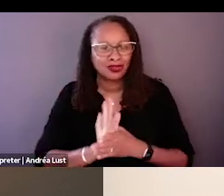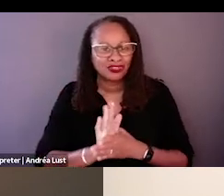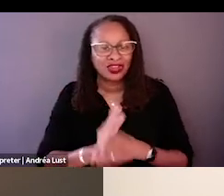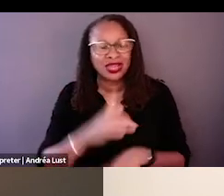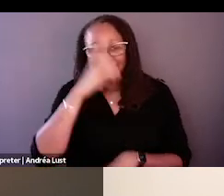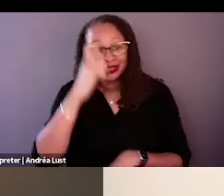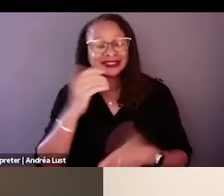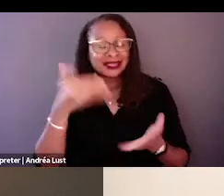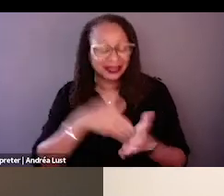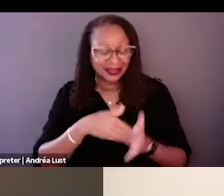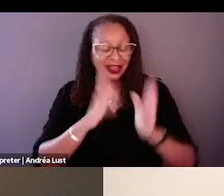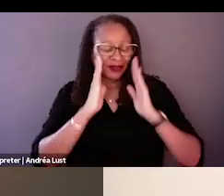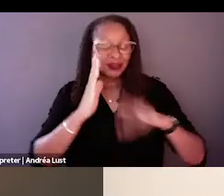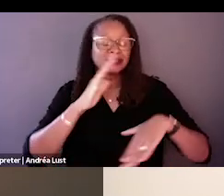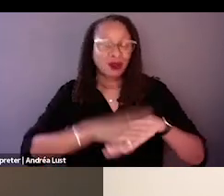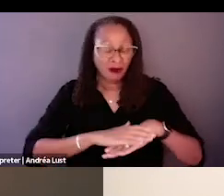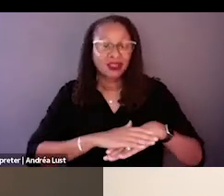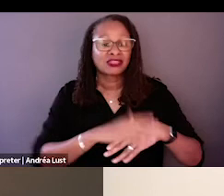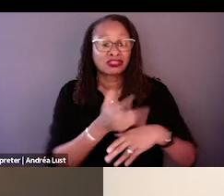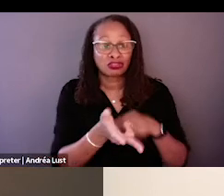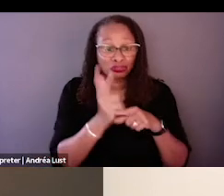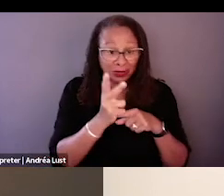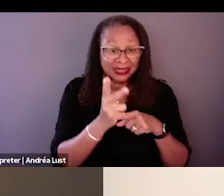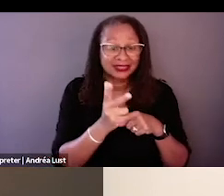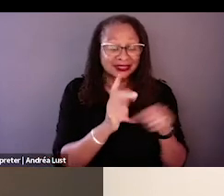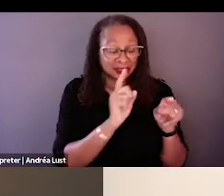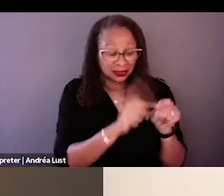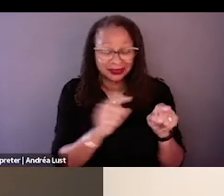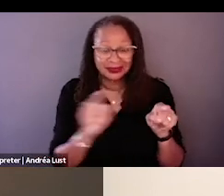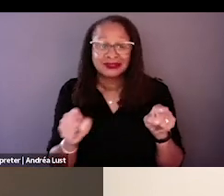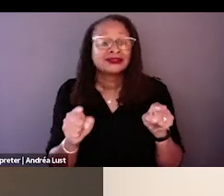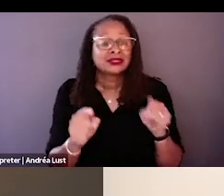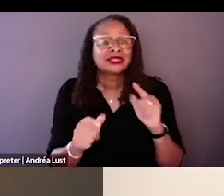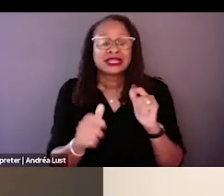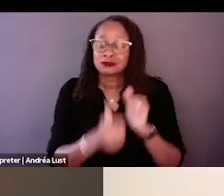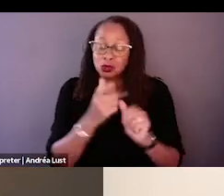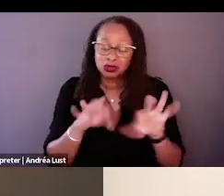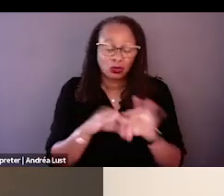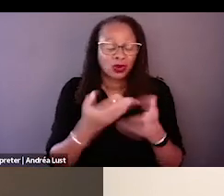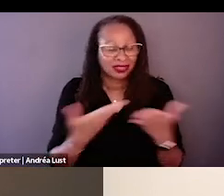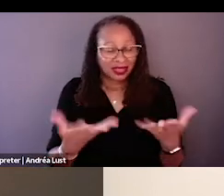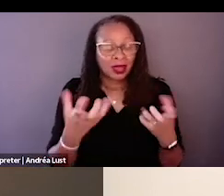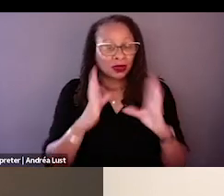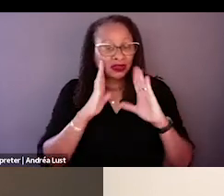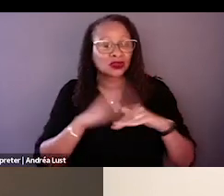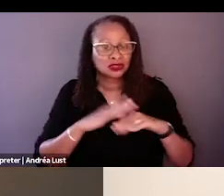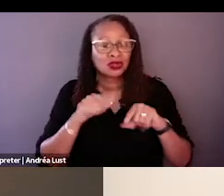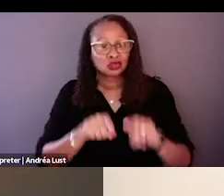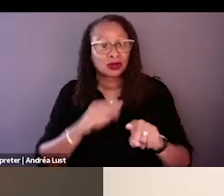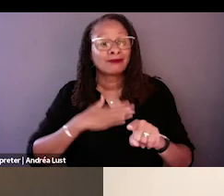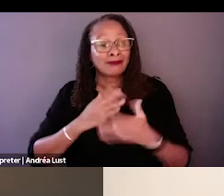interested, so we mailed back and forth to convince him that this was an interesting approach, and